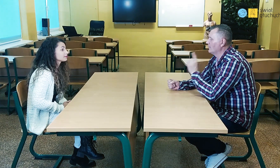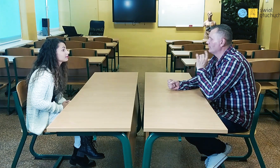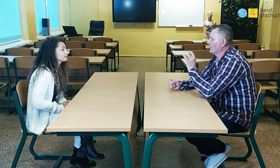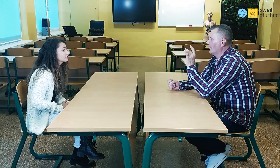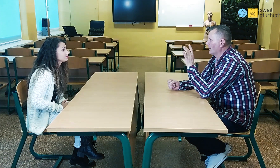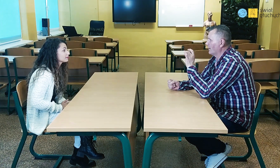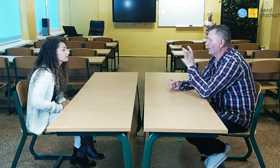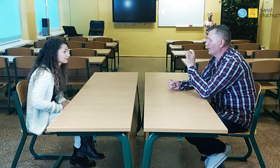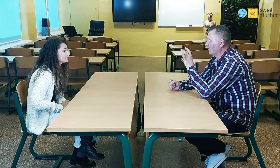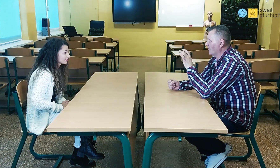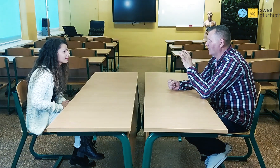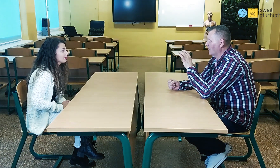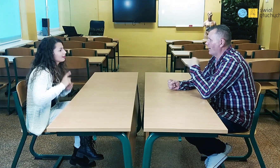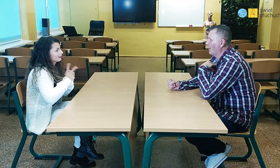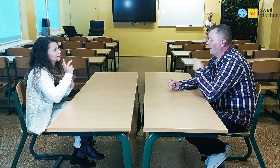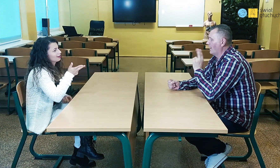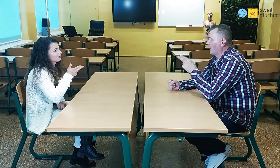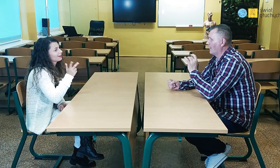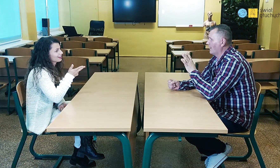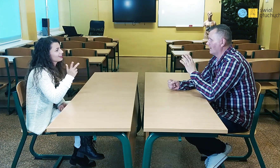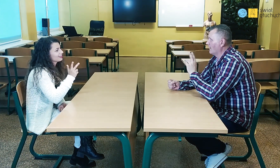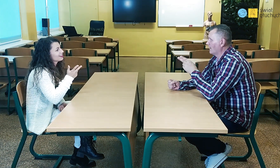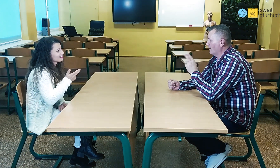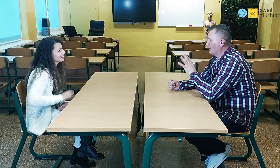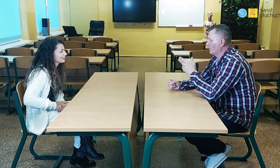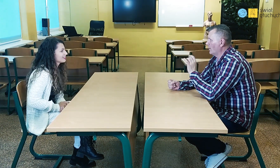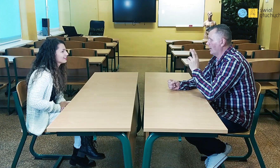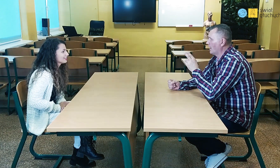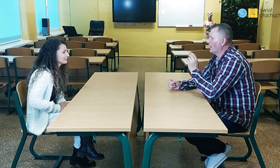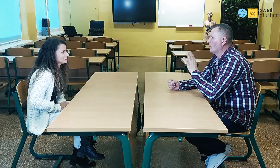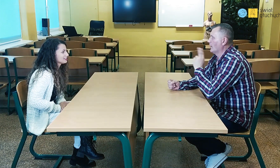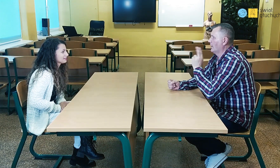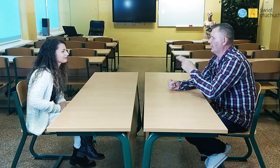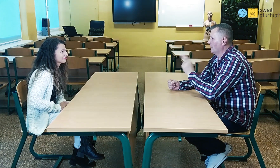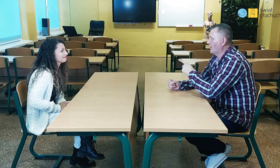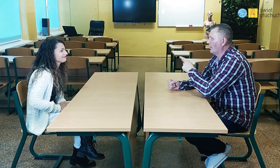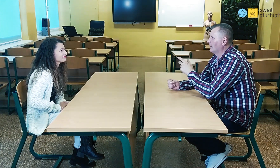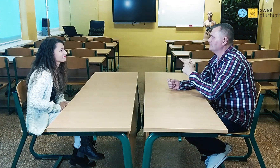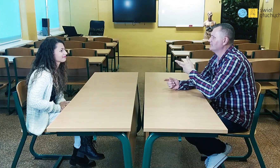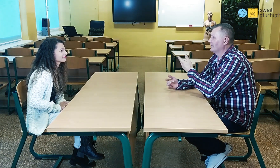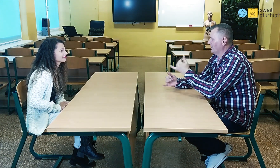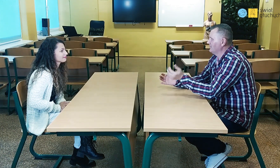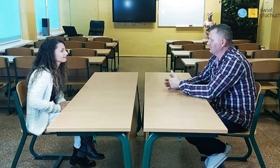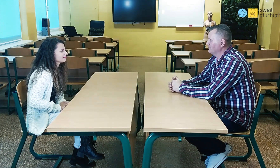For example, when it comes to the letter "g," I pronounce it like "k."